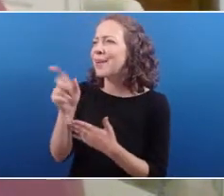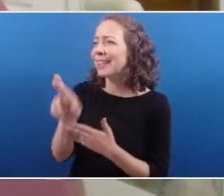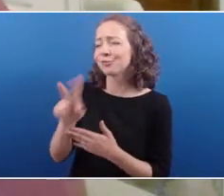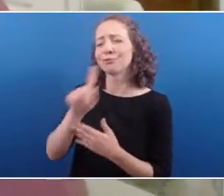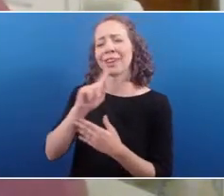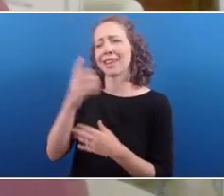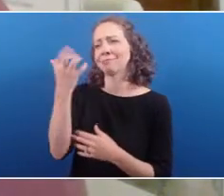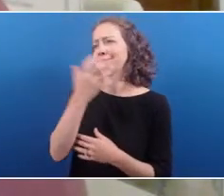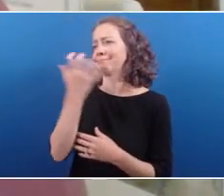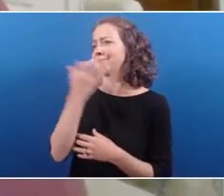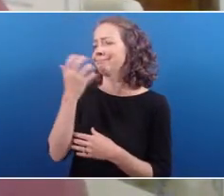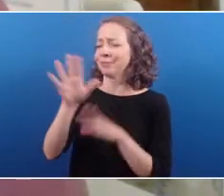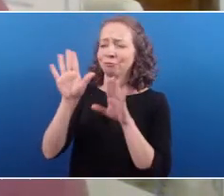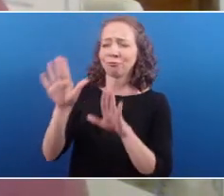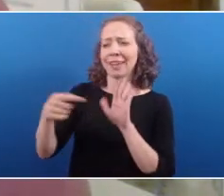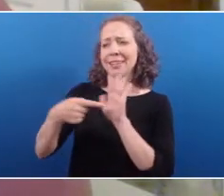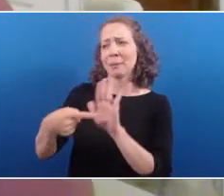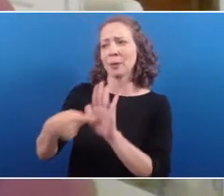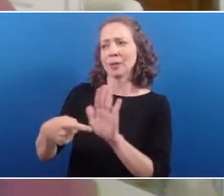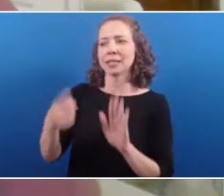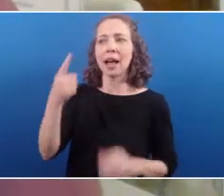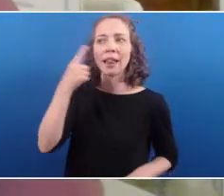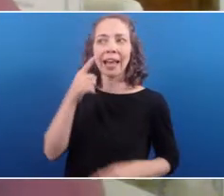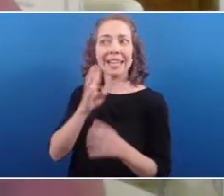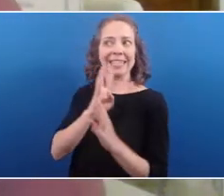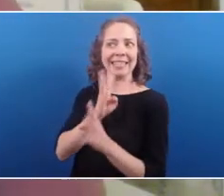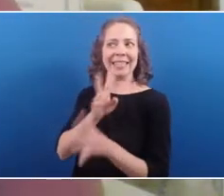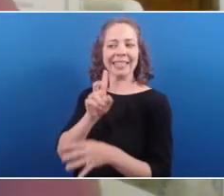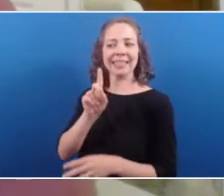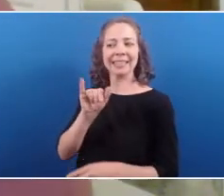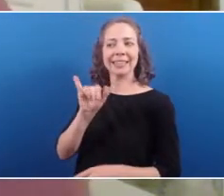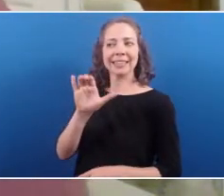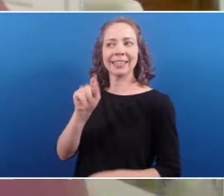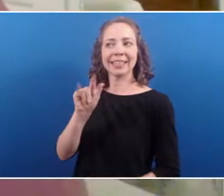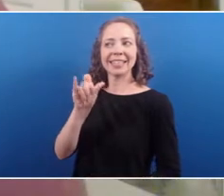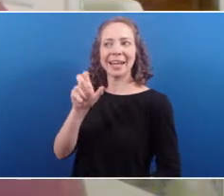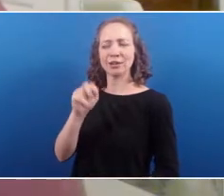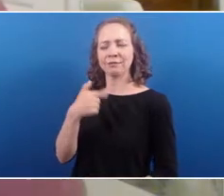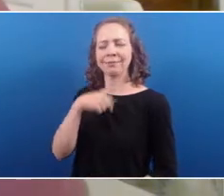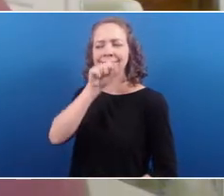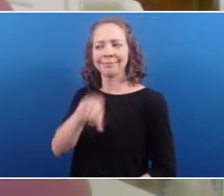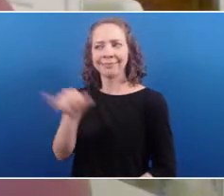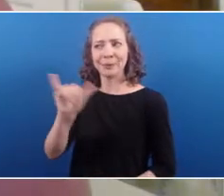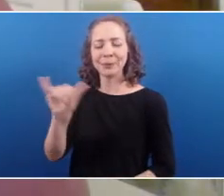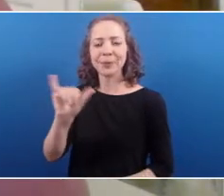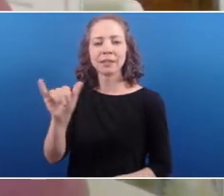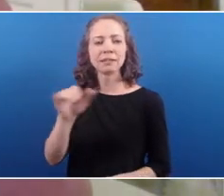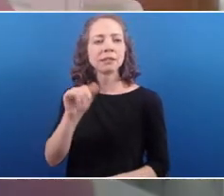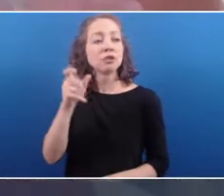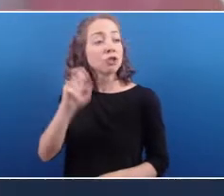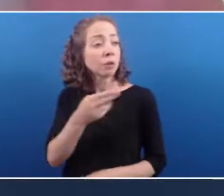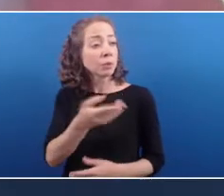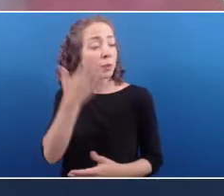I think dictation is definitely something I love, as well. Sean, what do you think? I thought it was great.